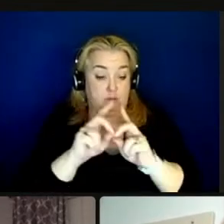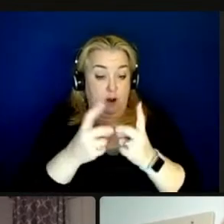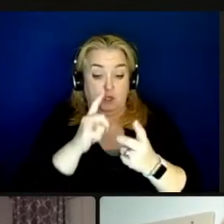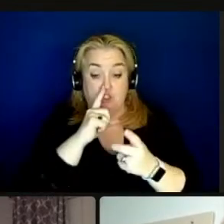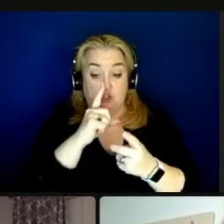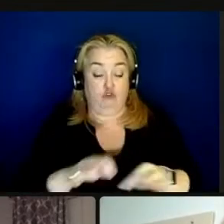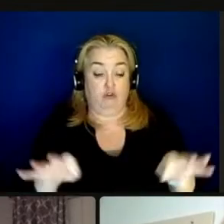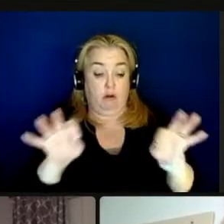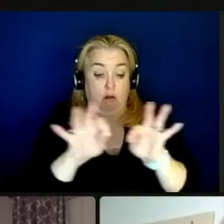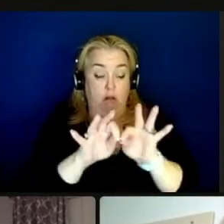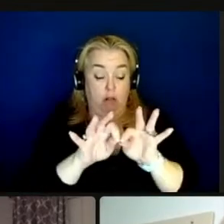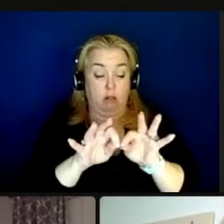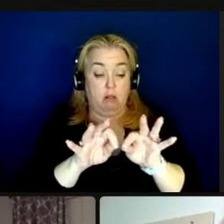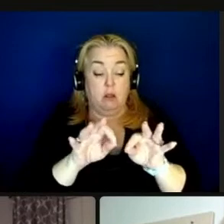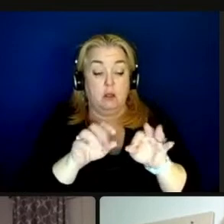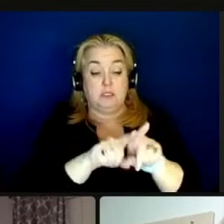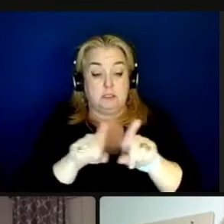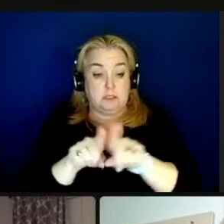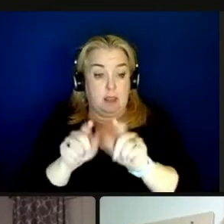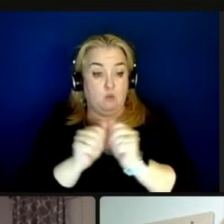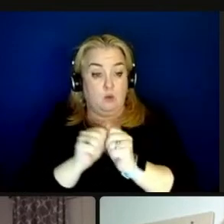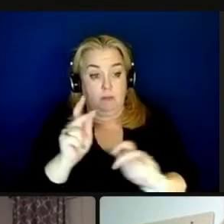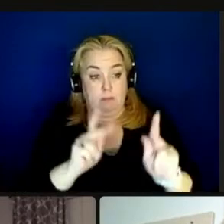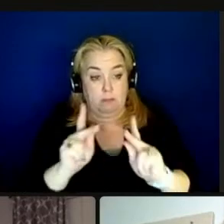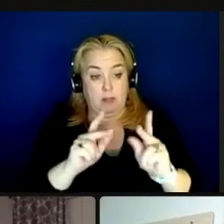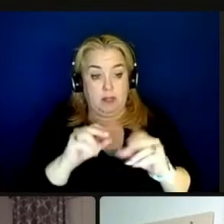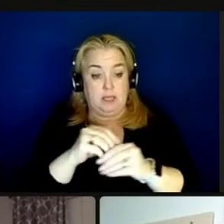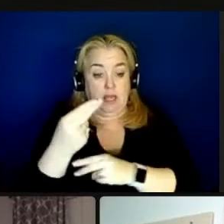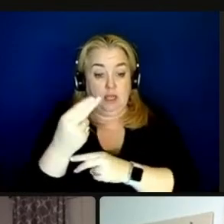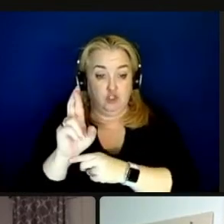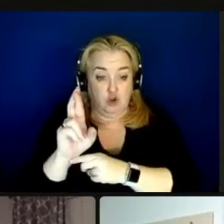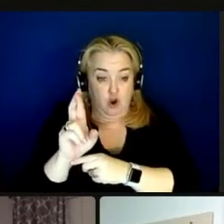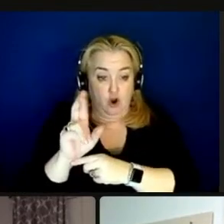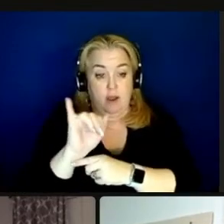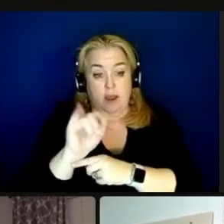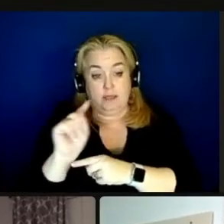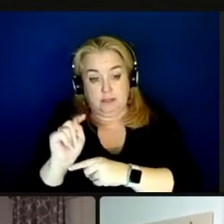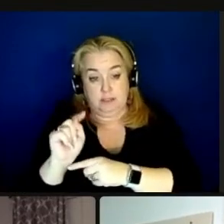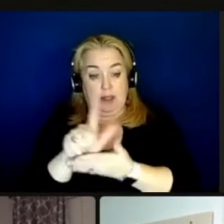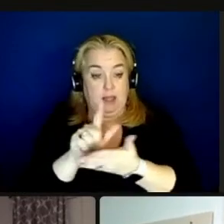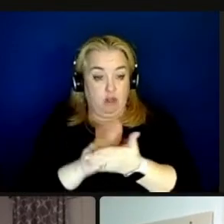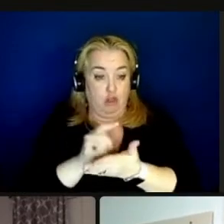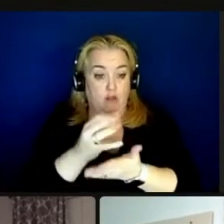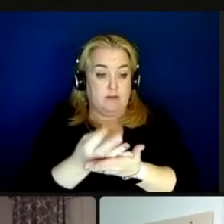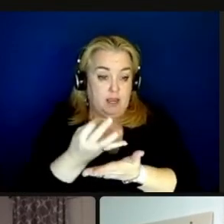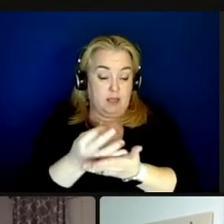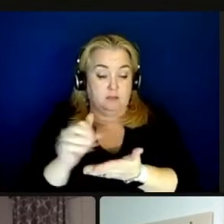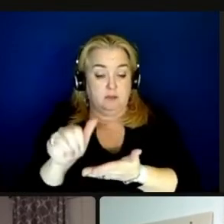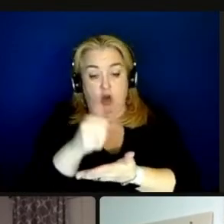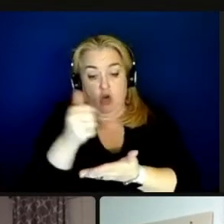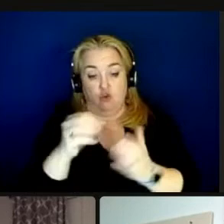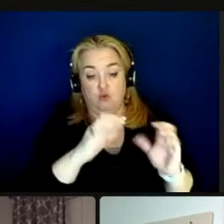WHILE PROVIDING STAFFING FOR